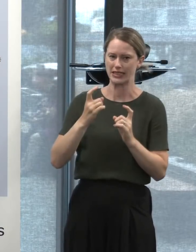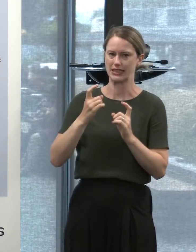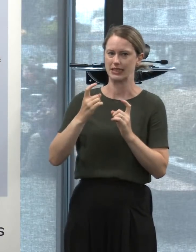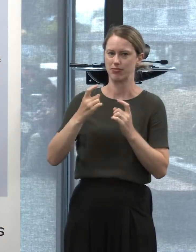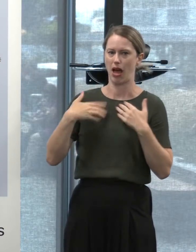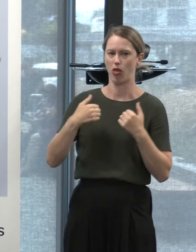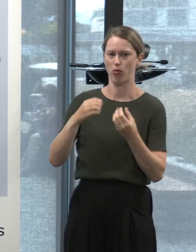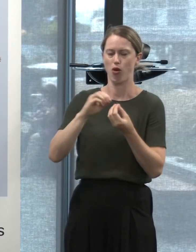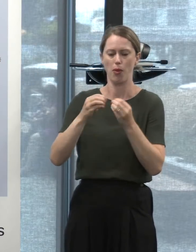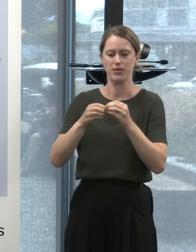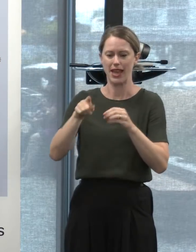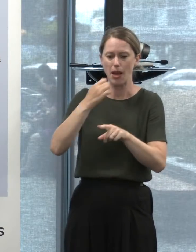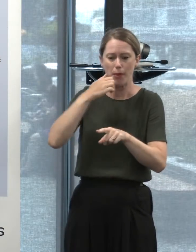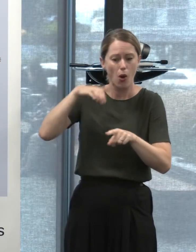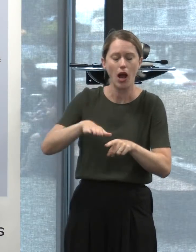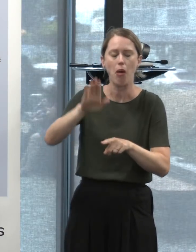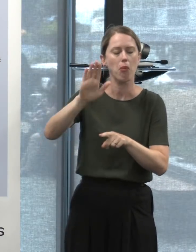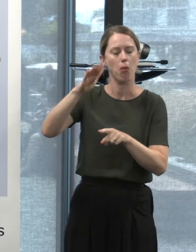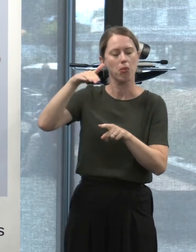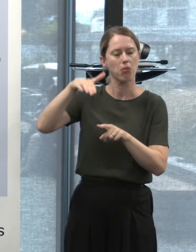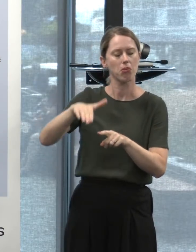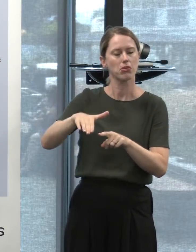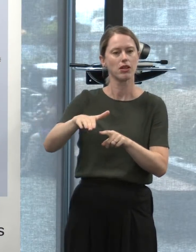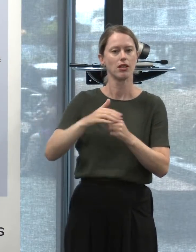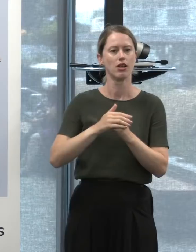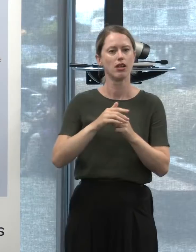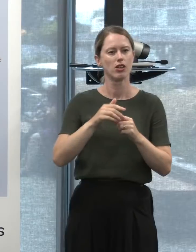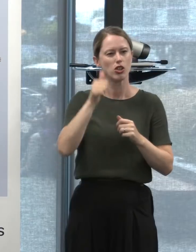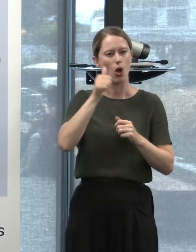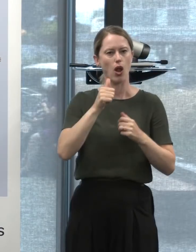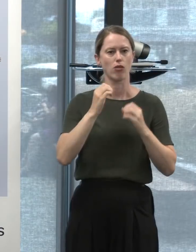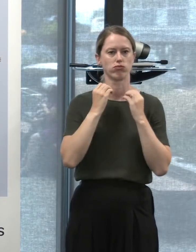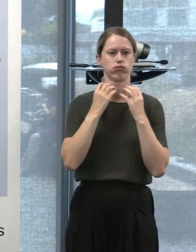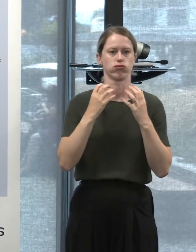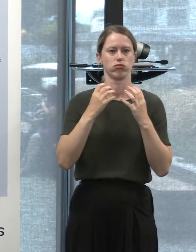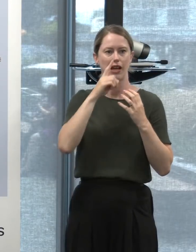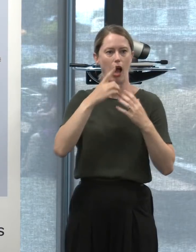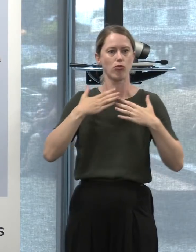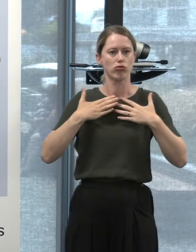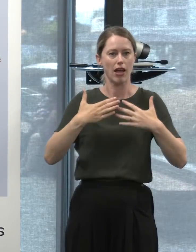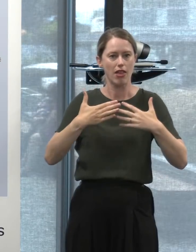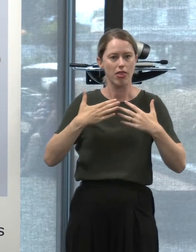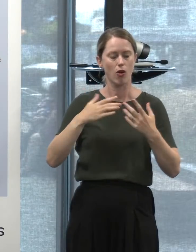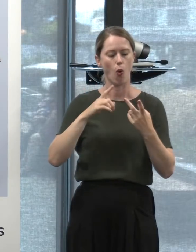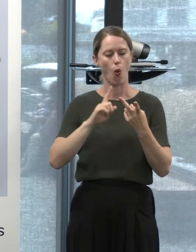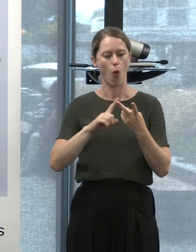importantly that at this early stage we have not seen any increase in the reporting rate